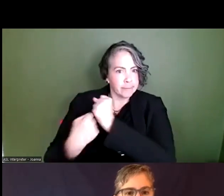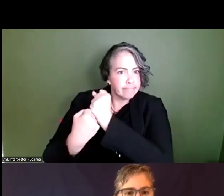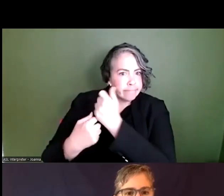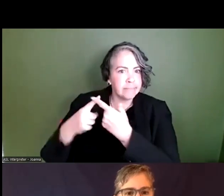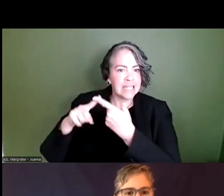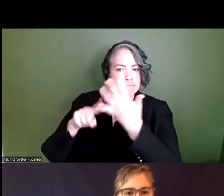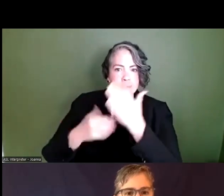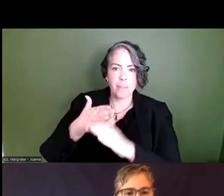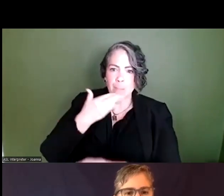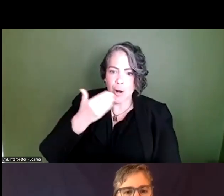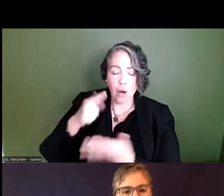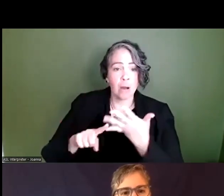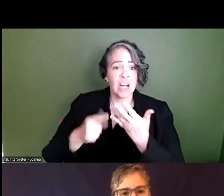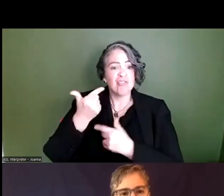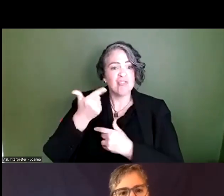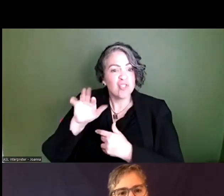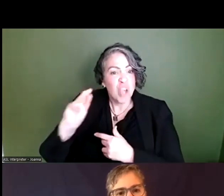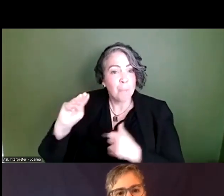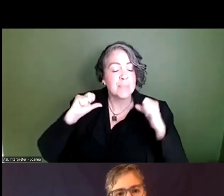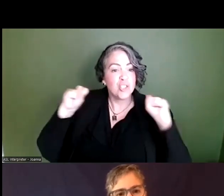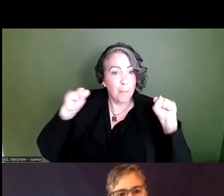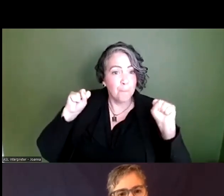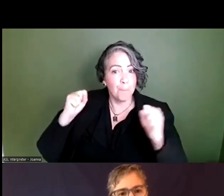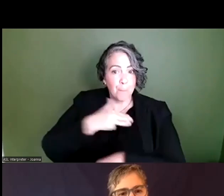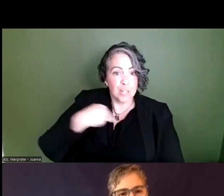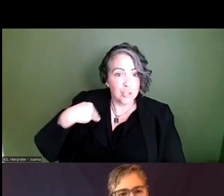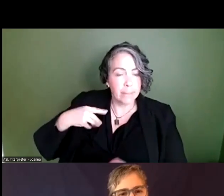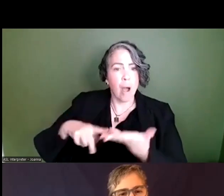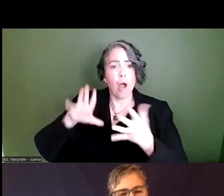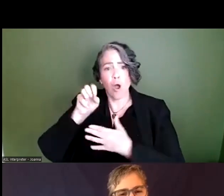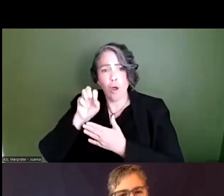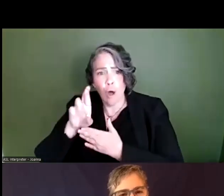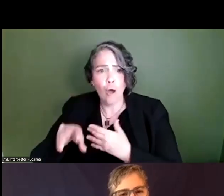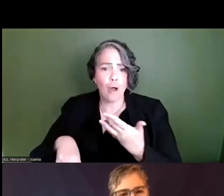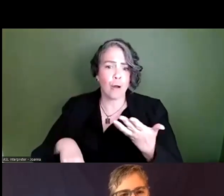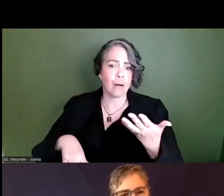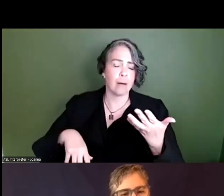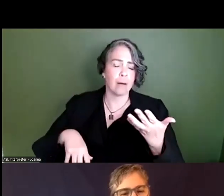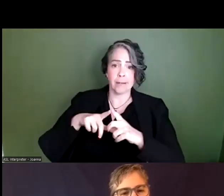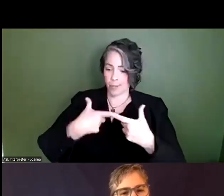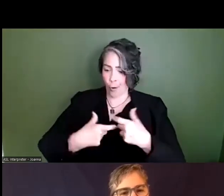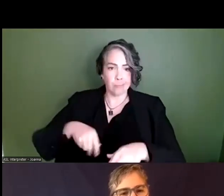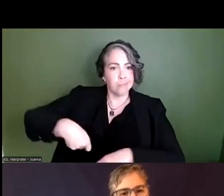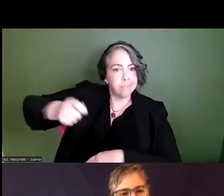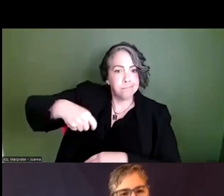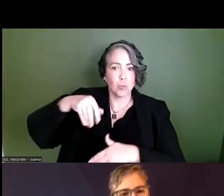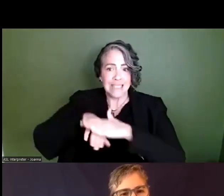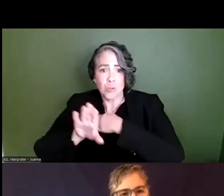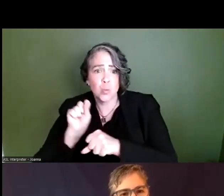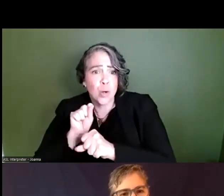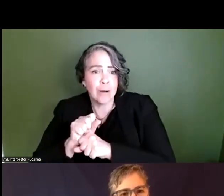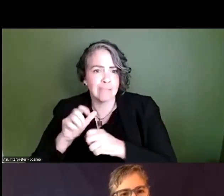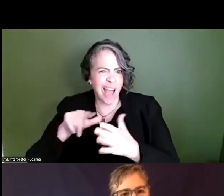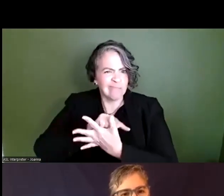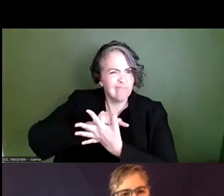it can be a car, you know, it can be a key pass. It can be part of being part of a recovery center.